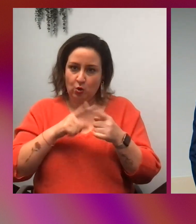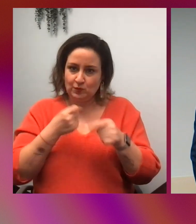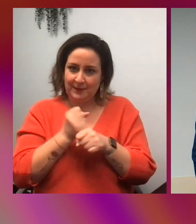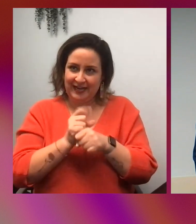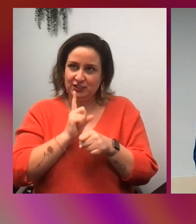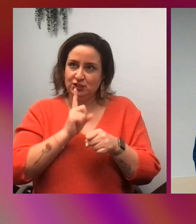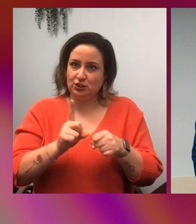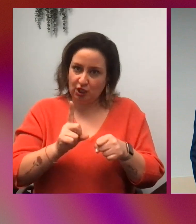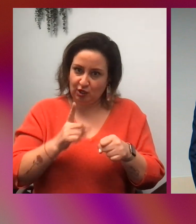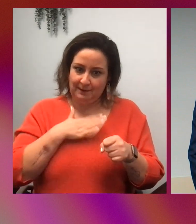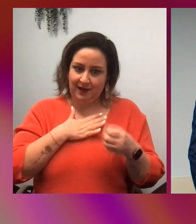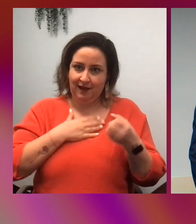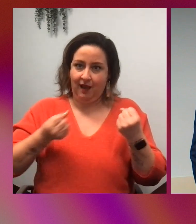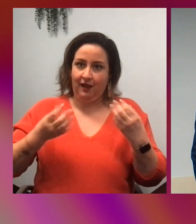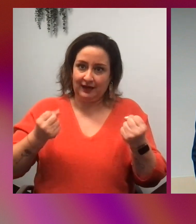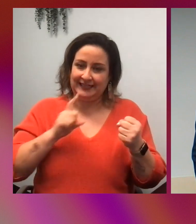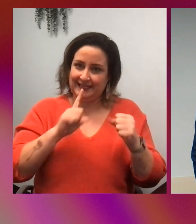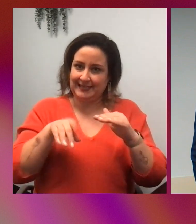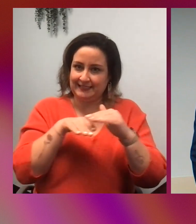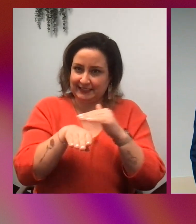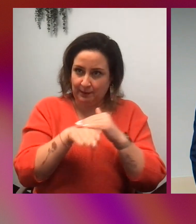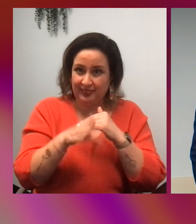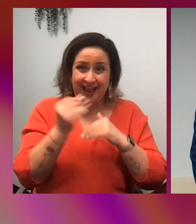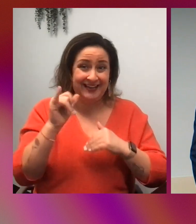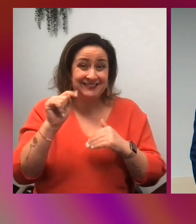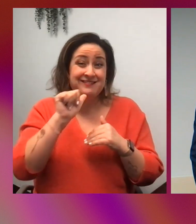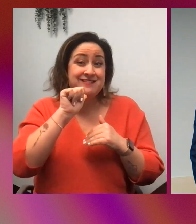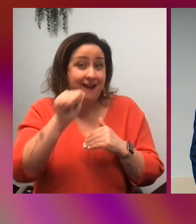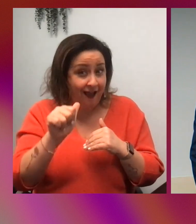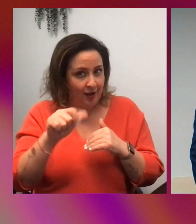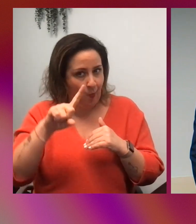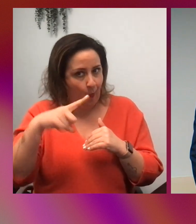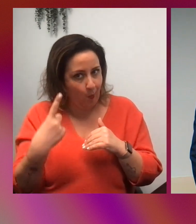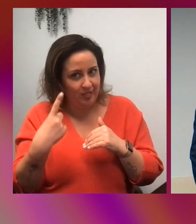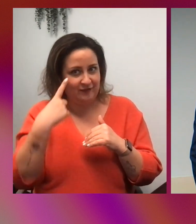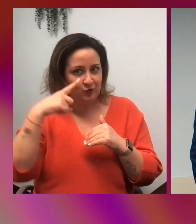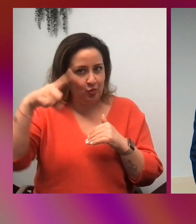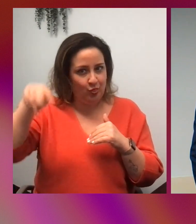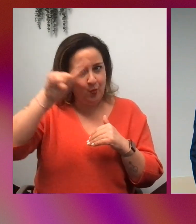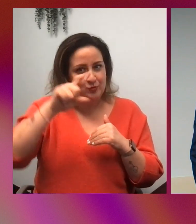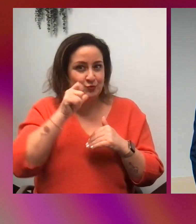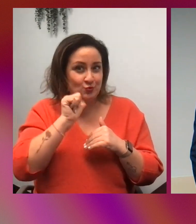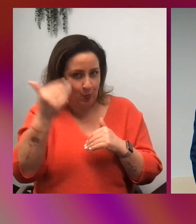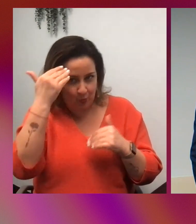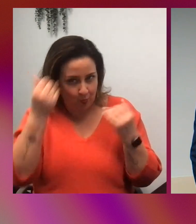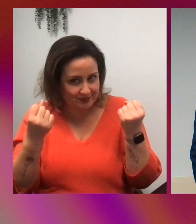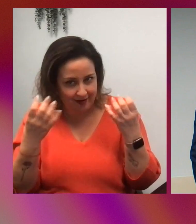The access would probably require a lot of work on my end to make sure